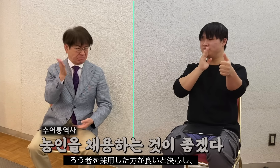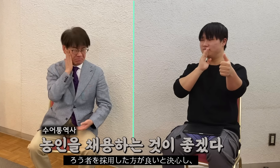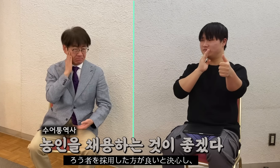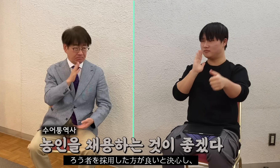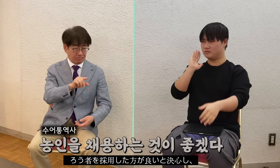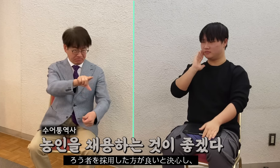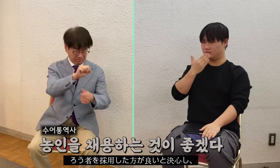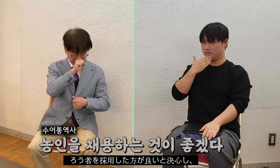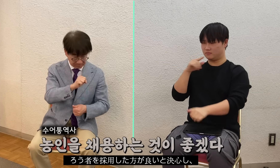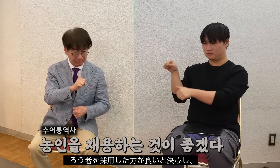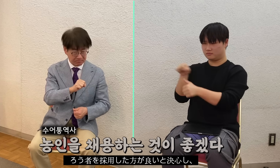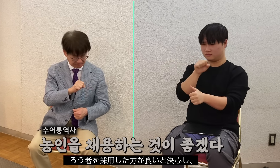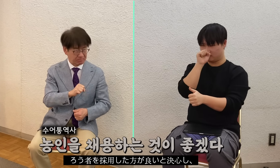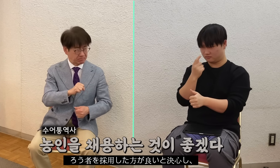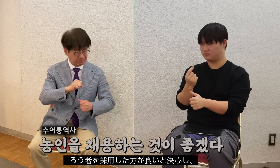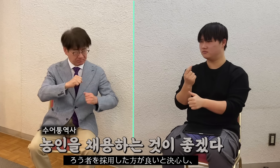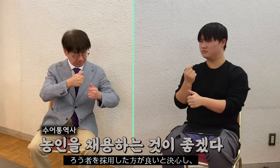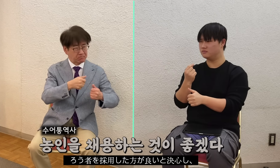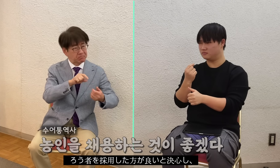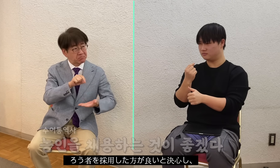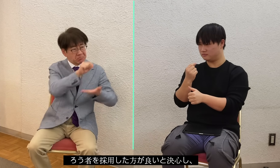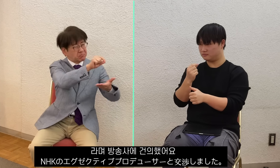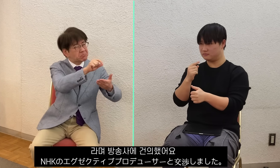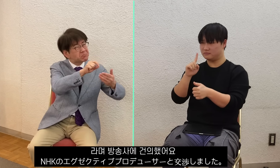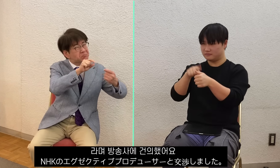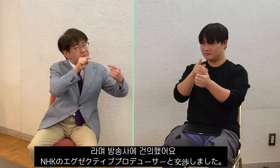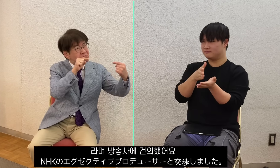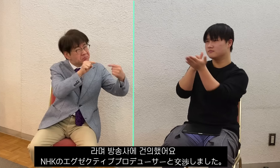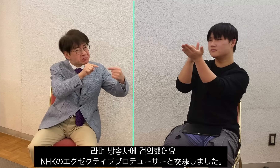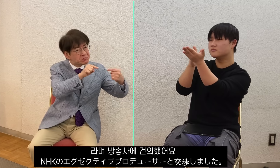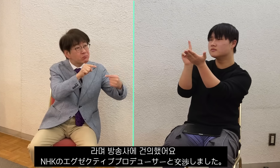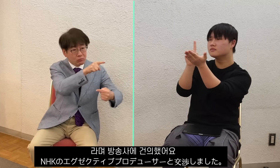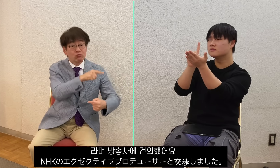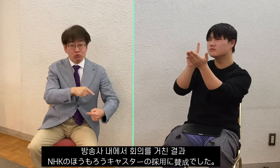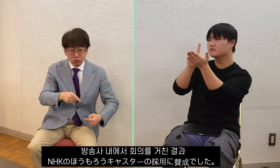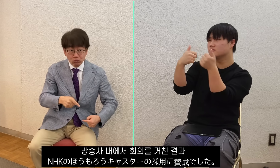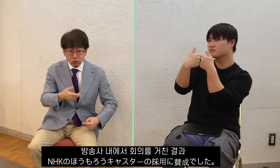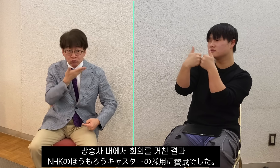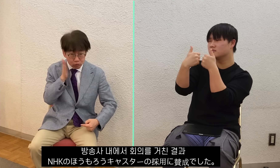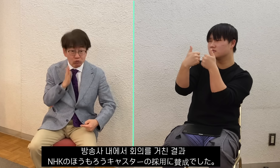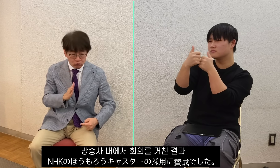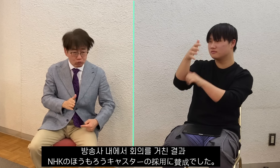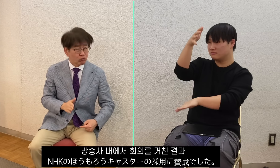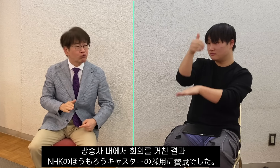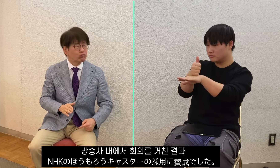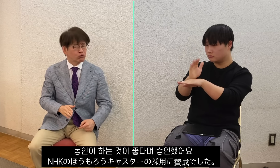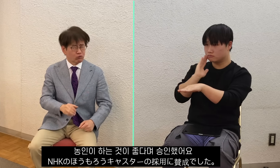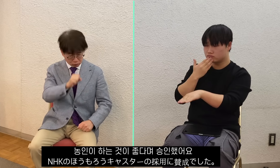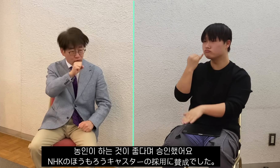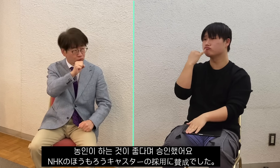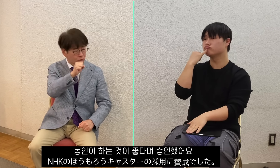He suggested hiring the deaf, he suggested to the broadcaster. After a meeting within the broadcasting company,